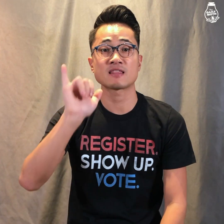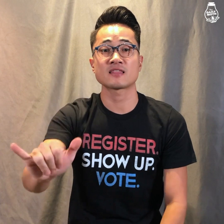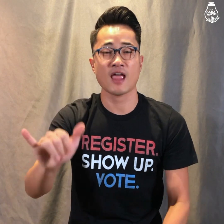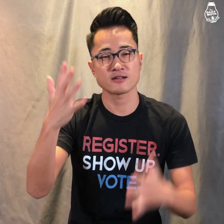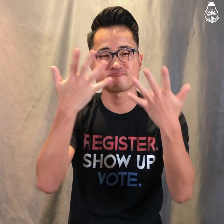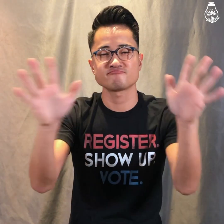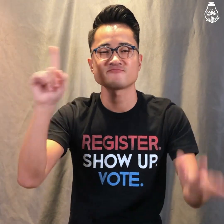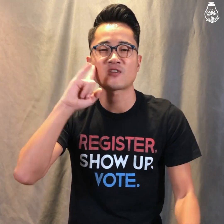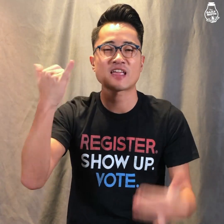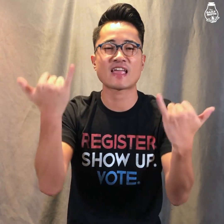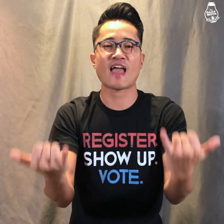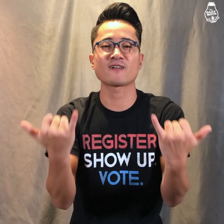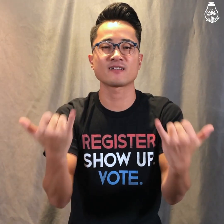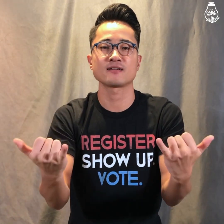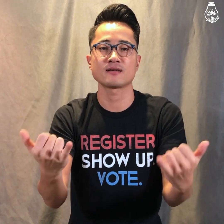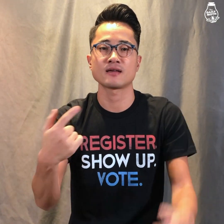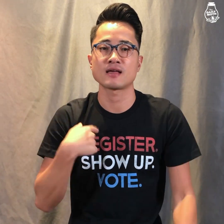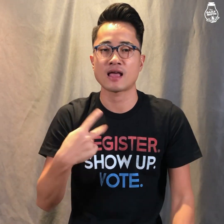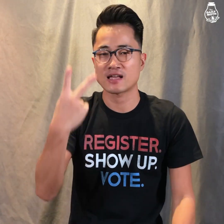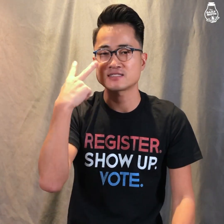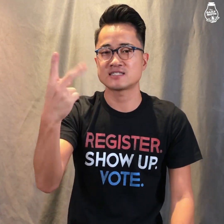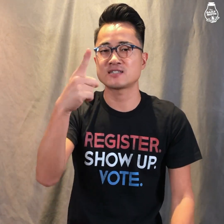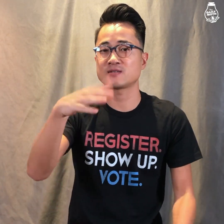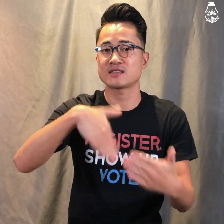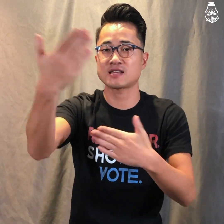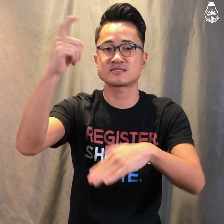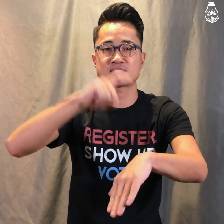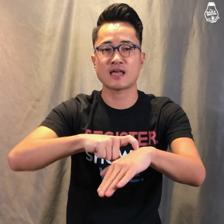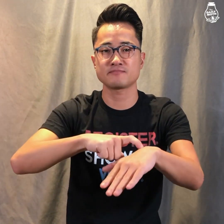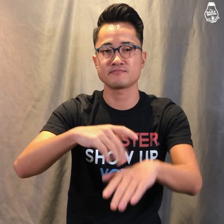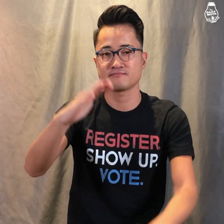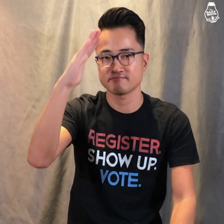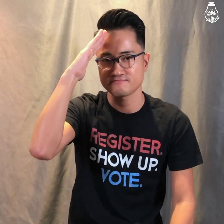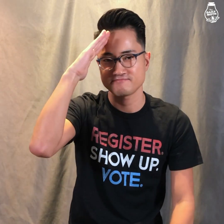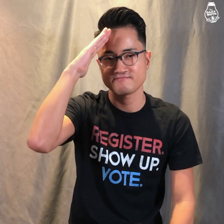That's all for now. I will see you next time.